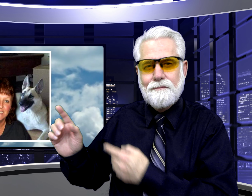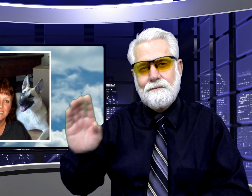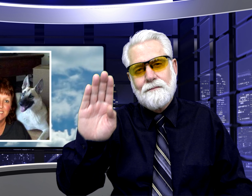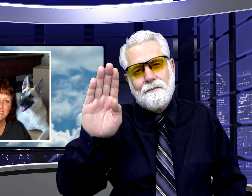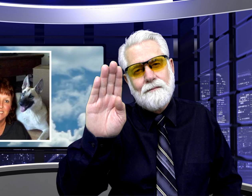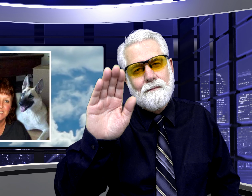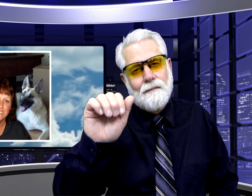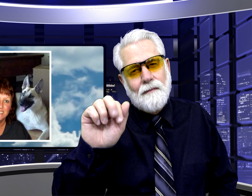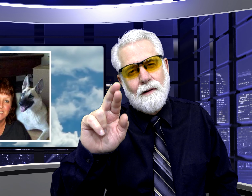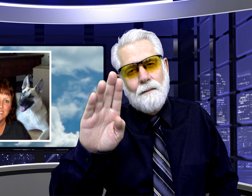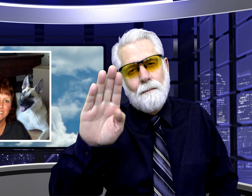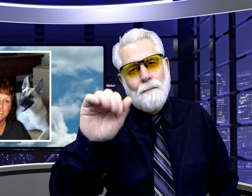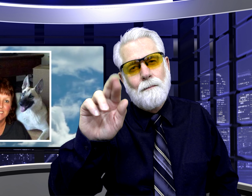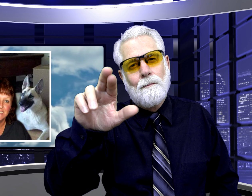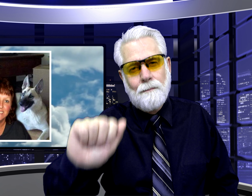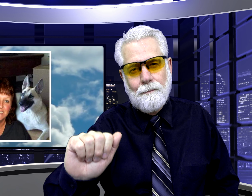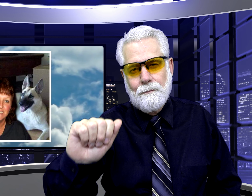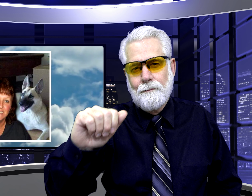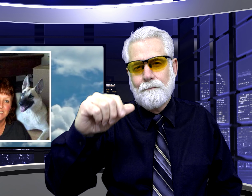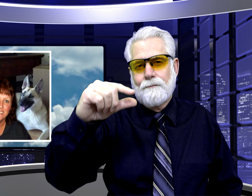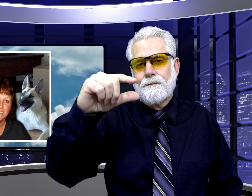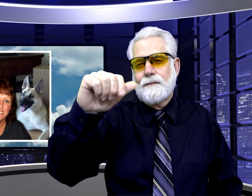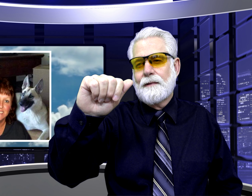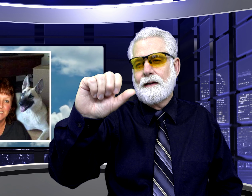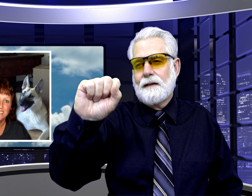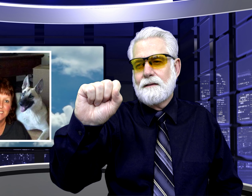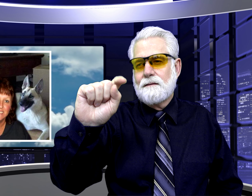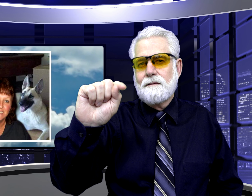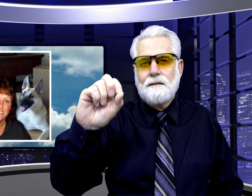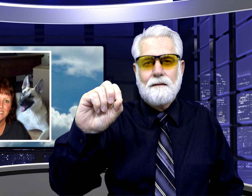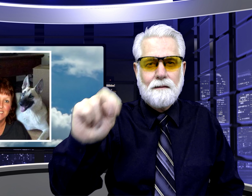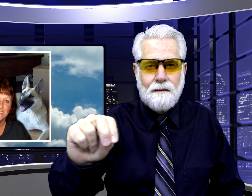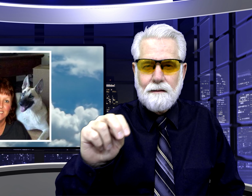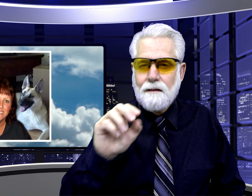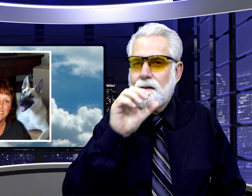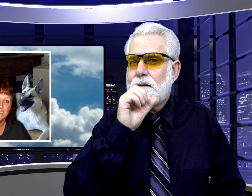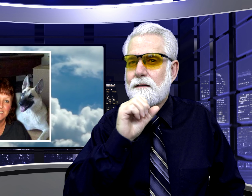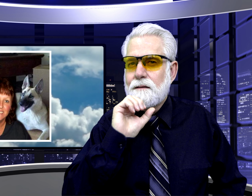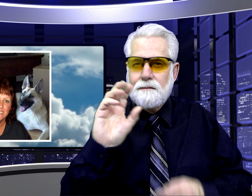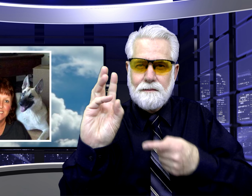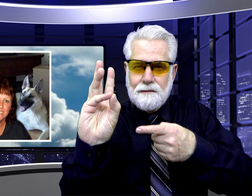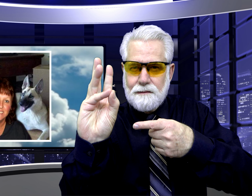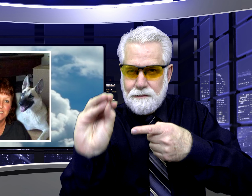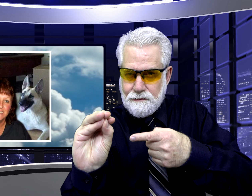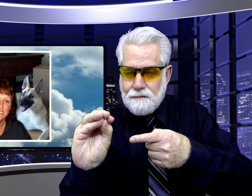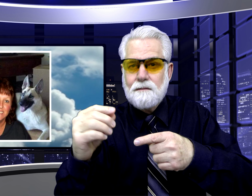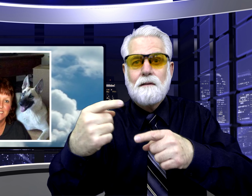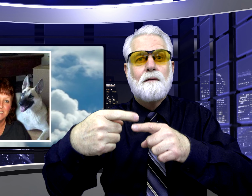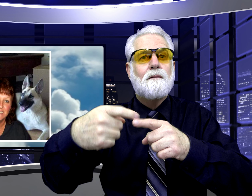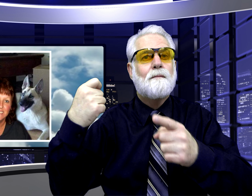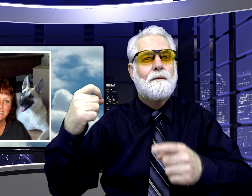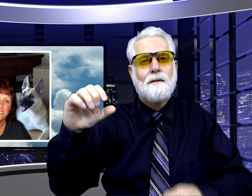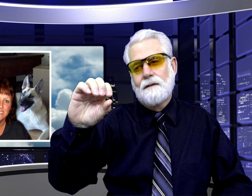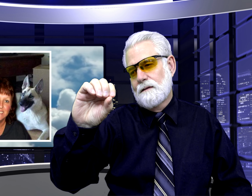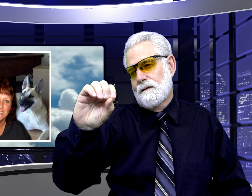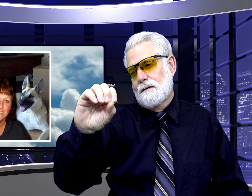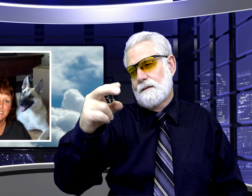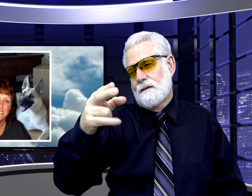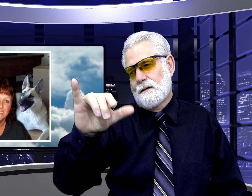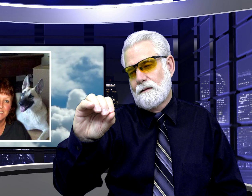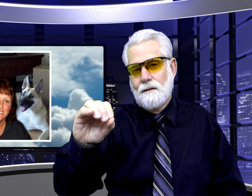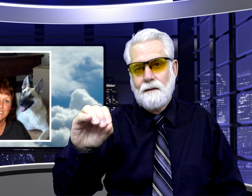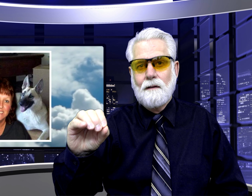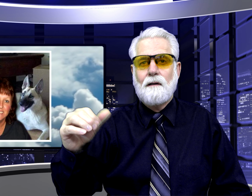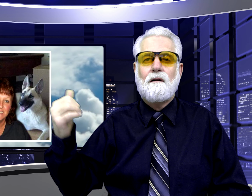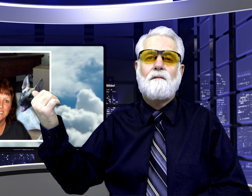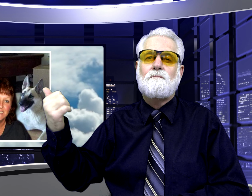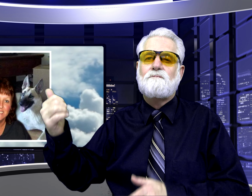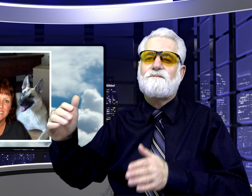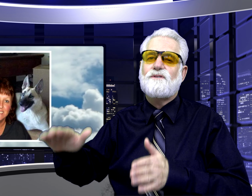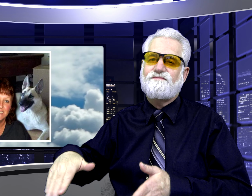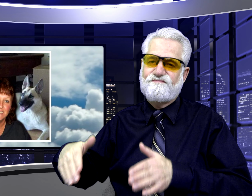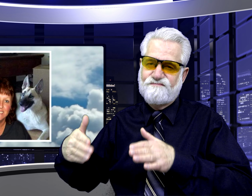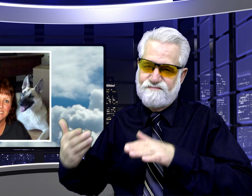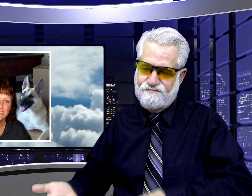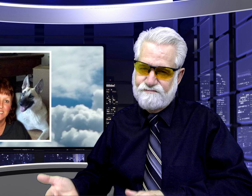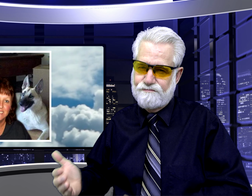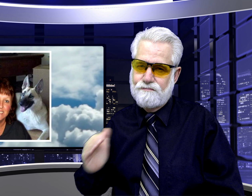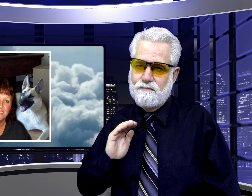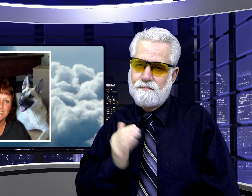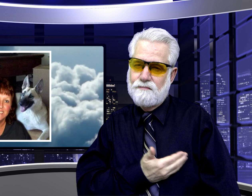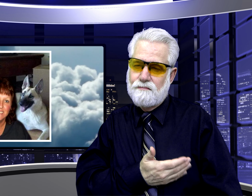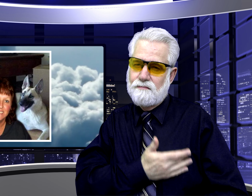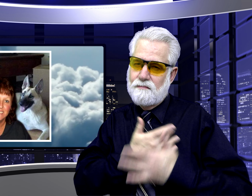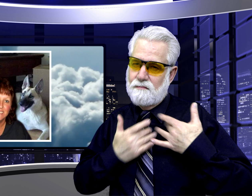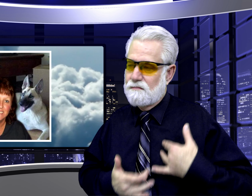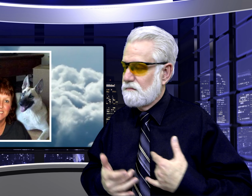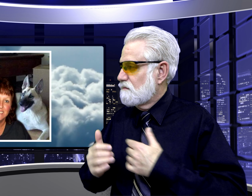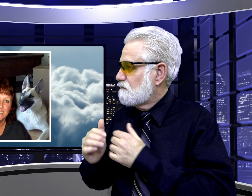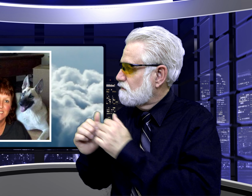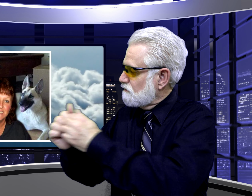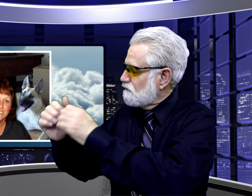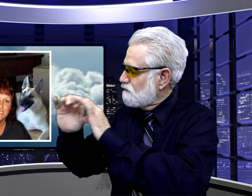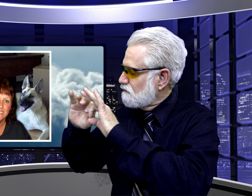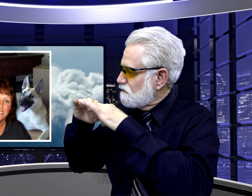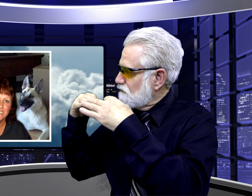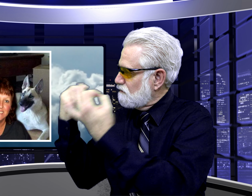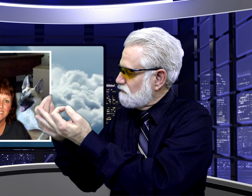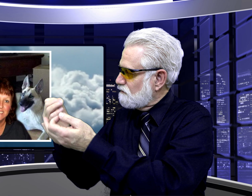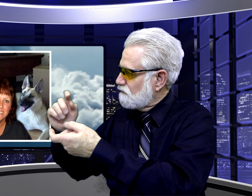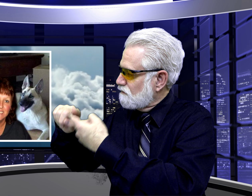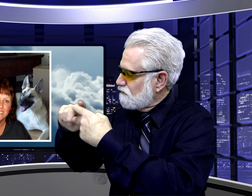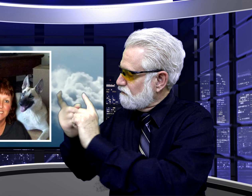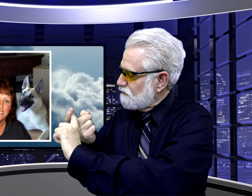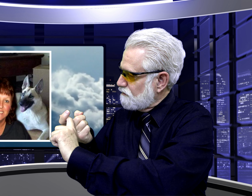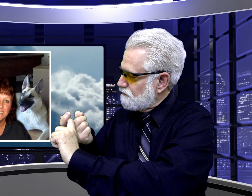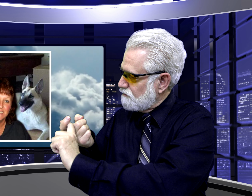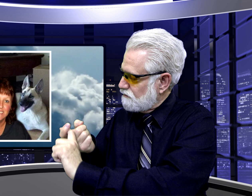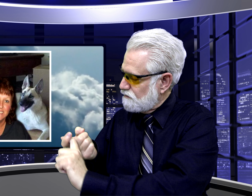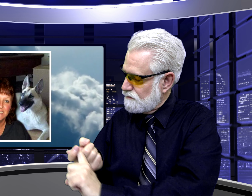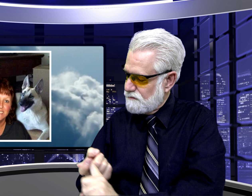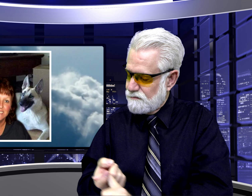Barbara Gaston, how old? 60 years old from Ohio, just passed away. Our hearts are with her family and friends.